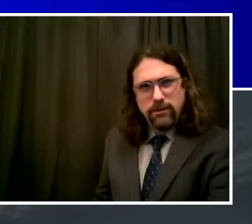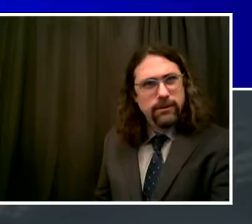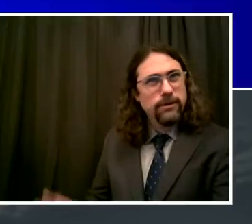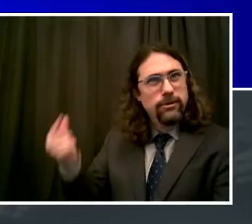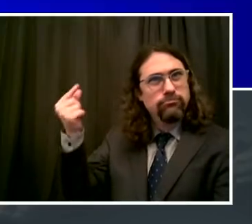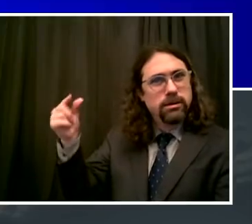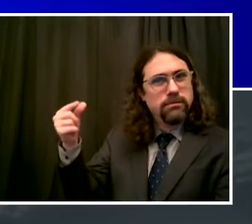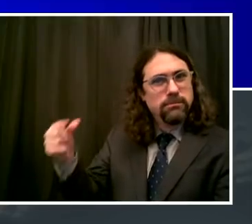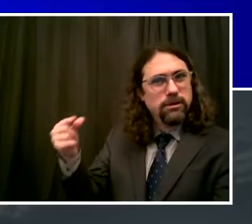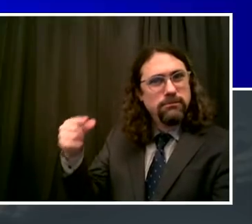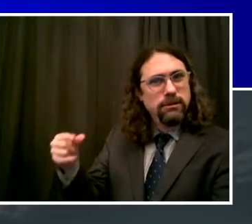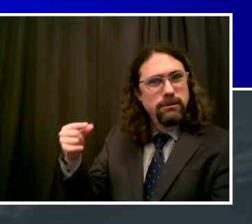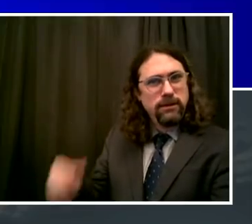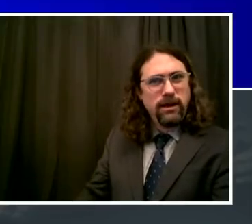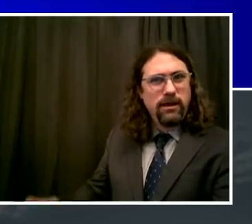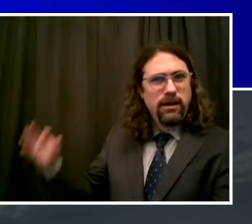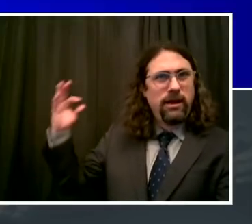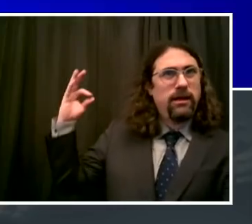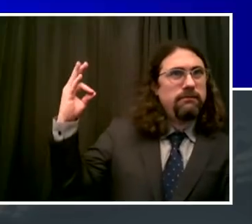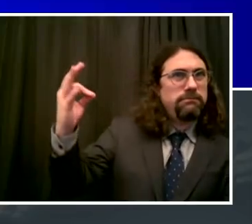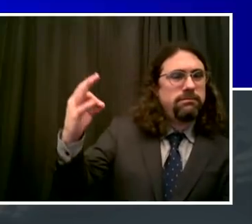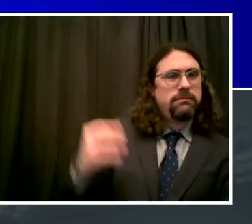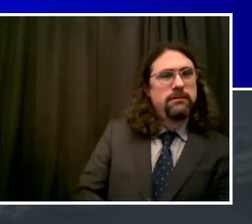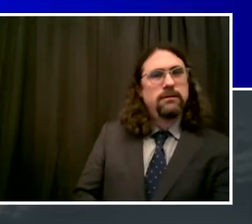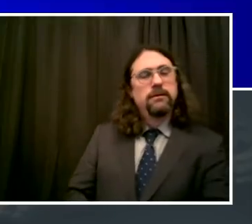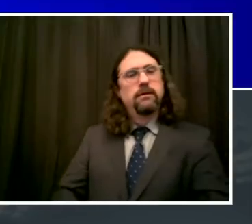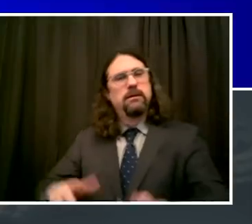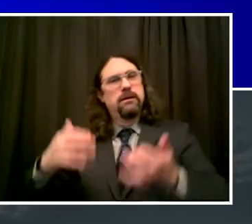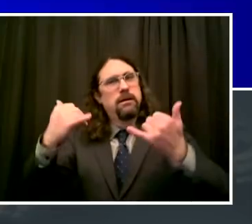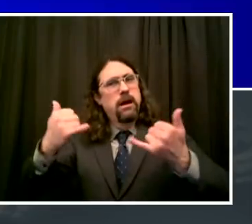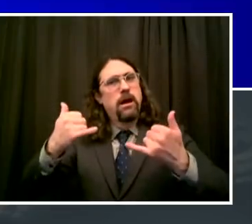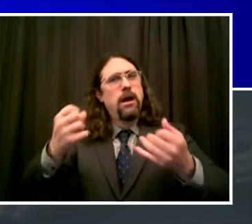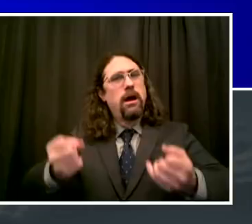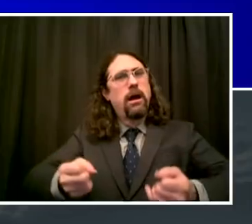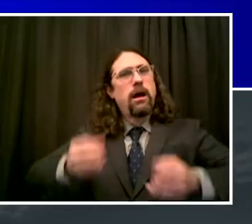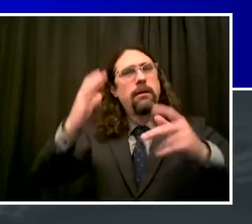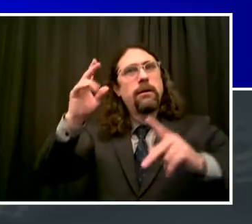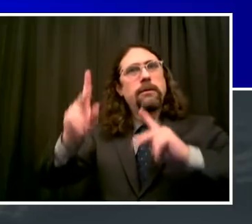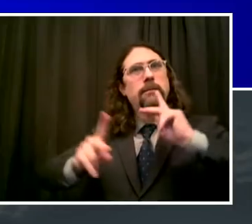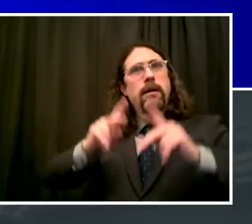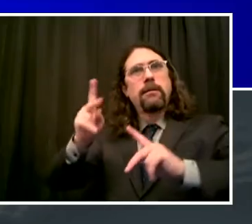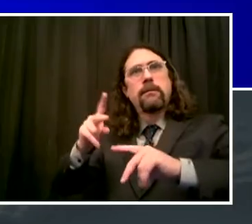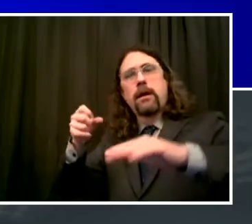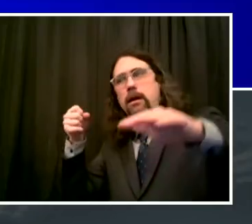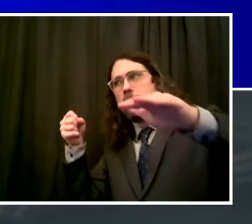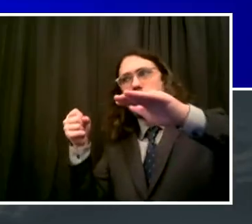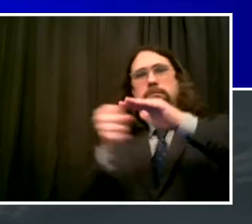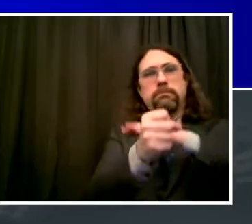SERIOUSLY. IT'S MAKING A DIFFERENCE. THE DAILY NUMBER OF PEOPLE ADMITTED TO HOSPITALS FOR SUSPECTED COVID-19.